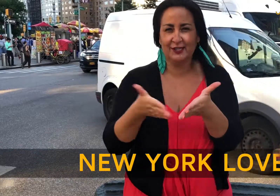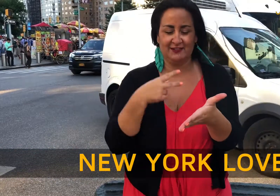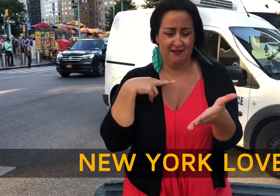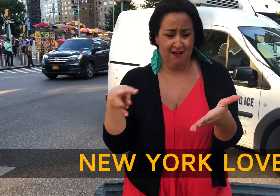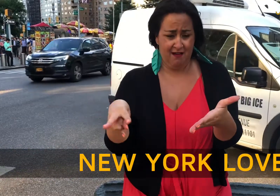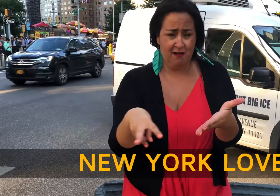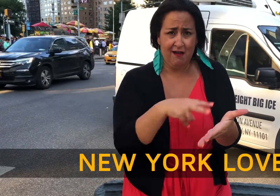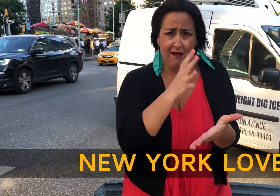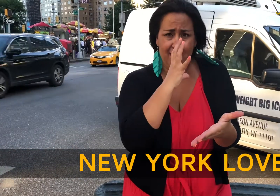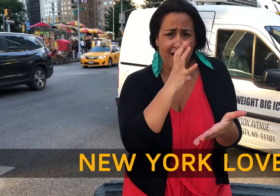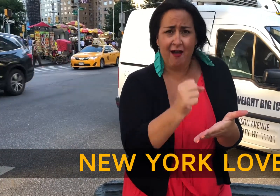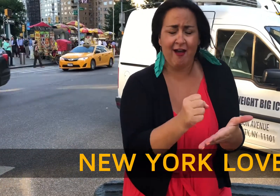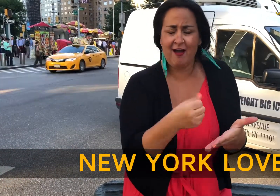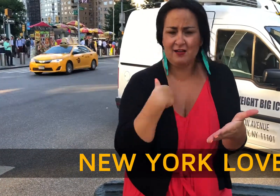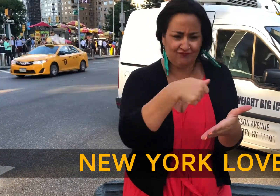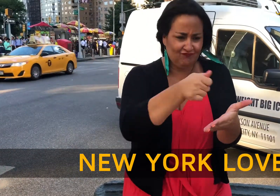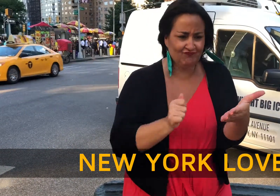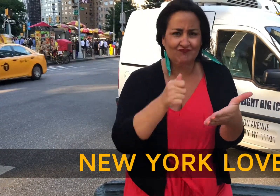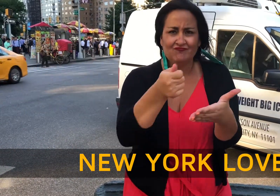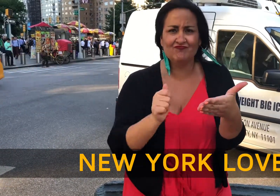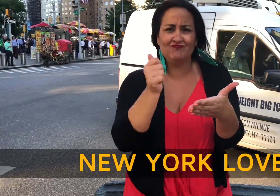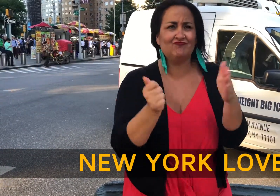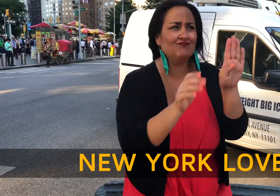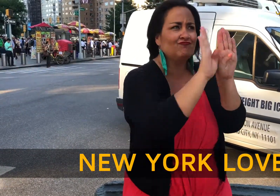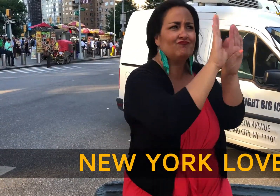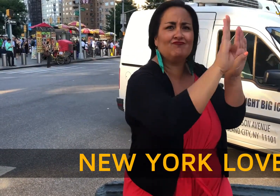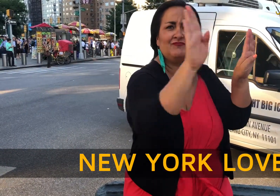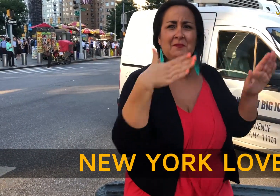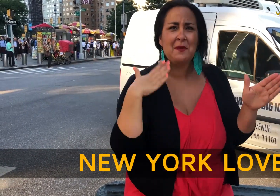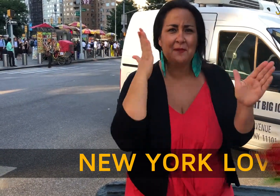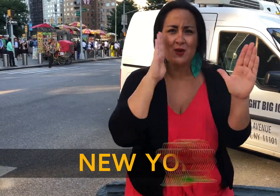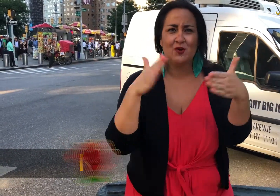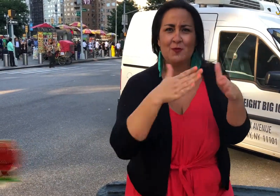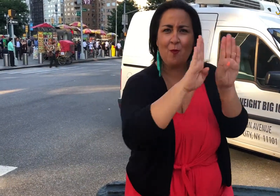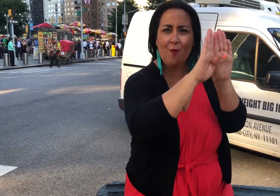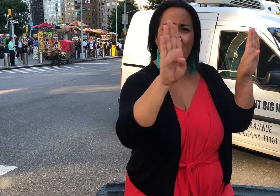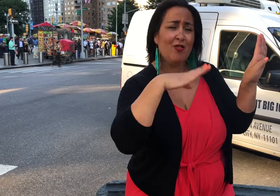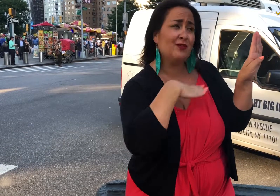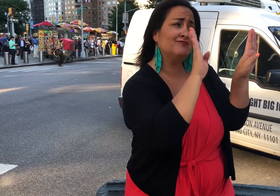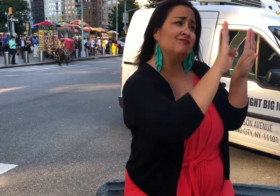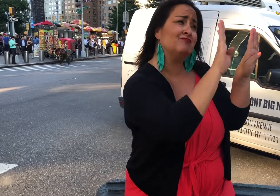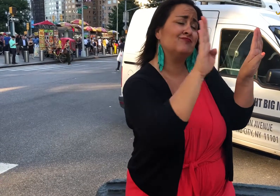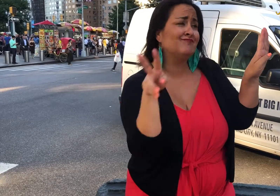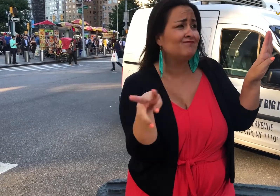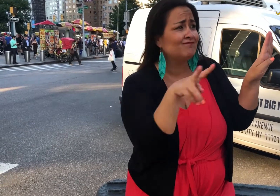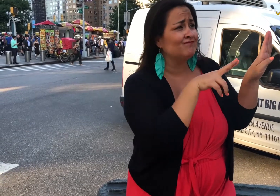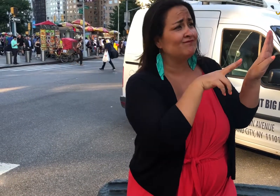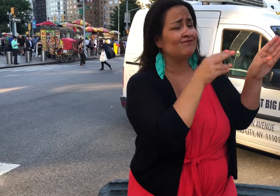Looking through the pictures I was immediately drawn, so I tore them out of the magazine and displayed them on my wall.